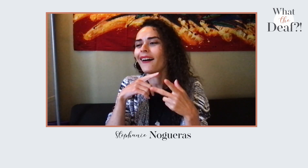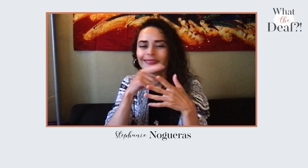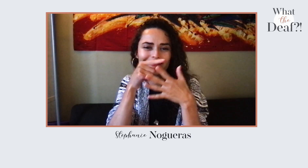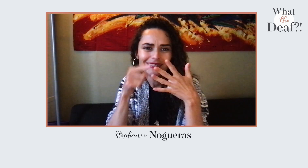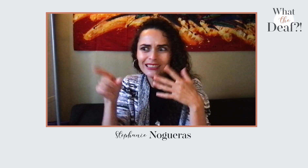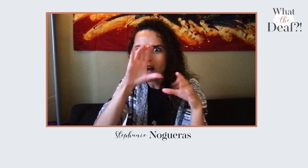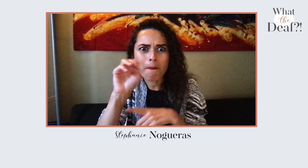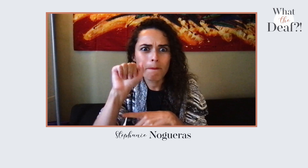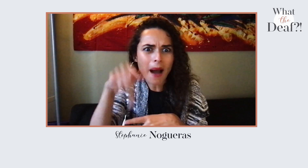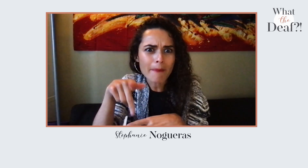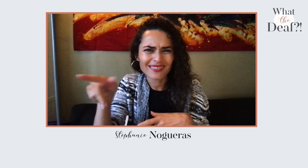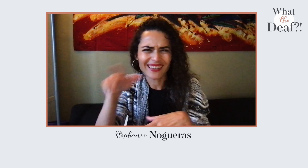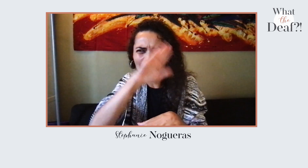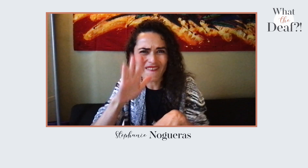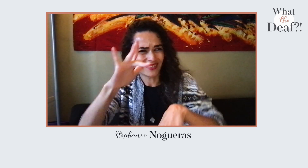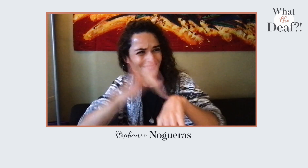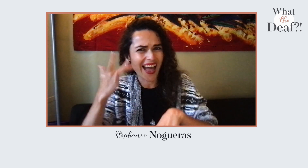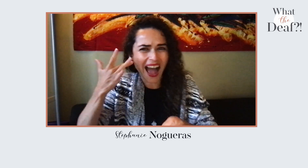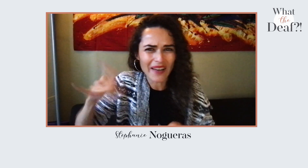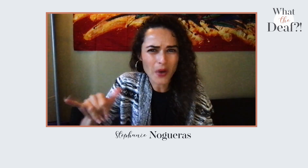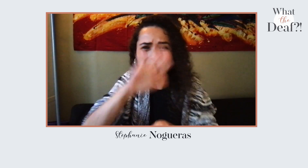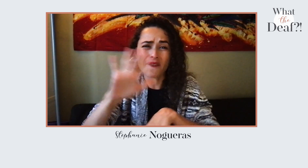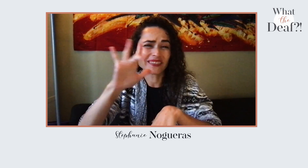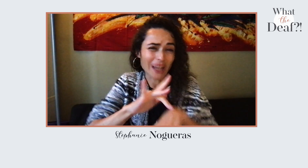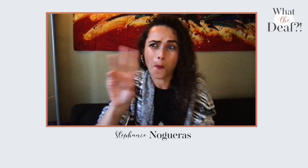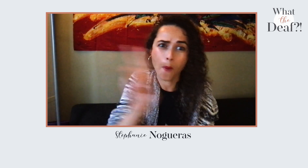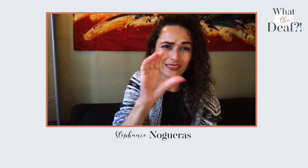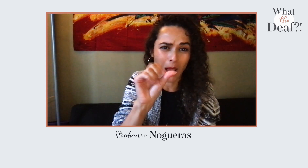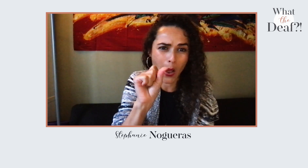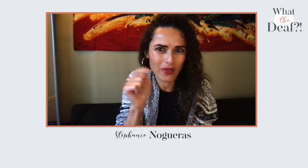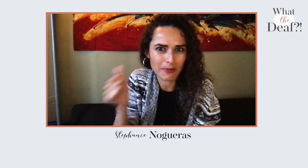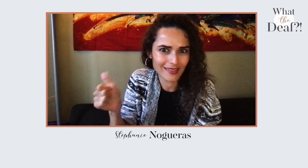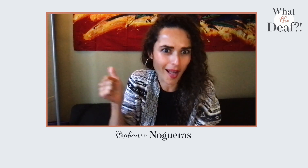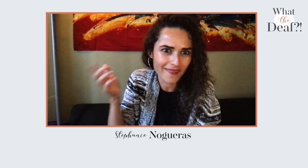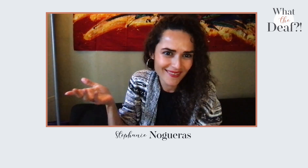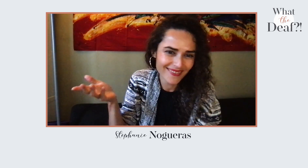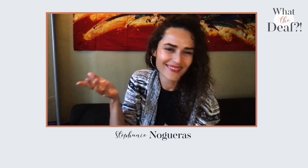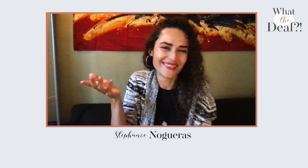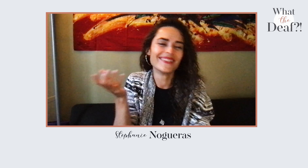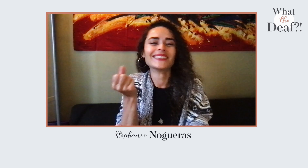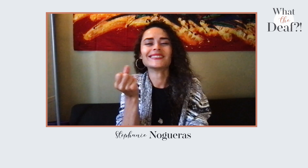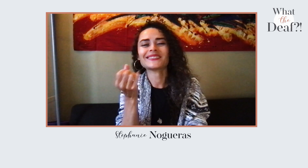and all of those different things. You know, a map. I had never been to California. Neither of us had been to the west coast.